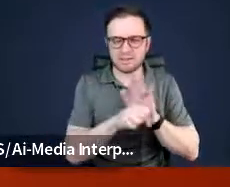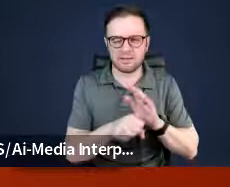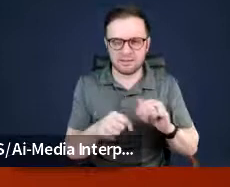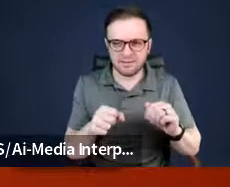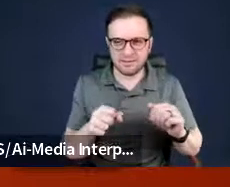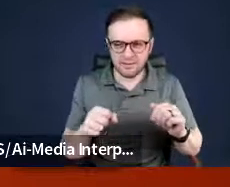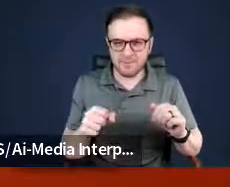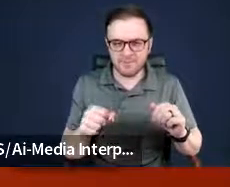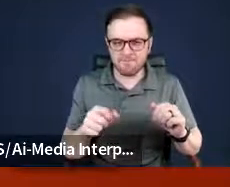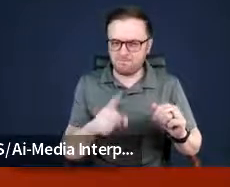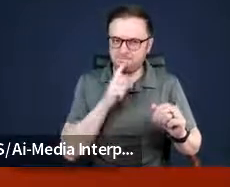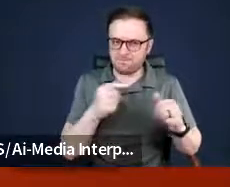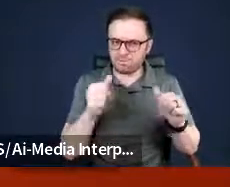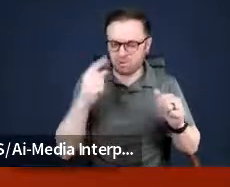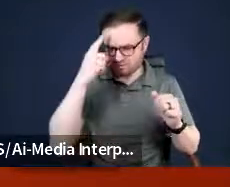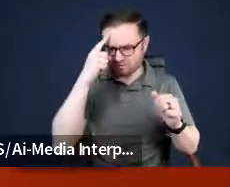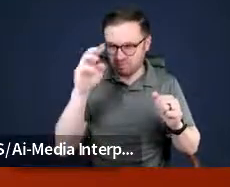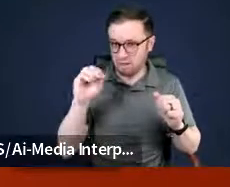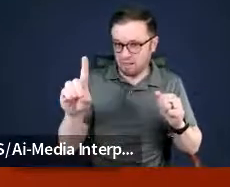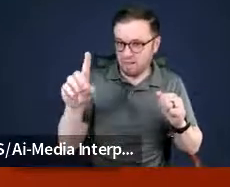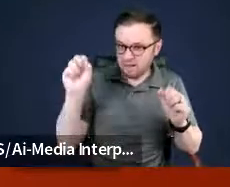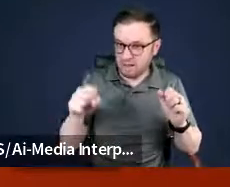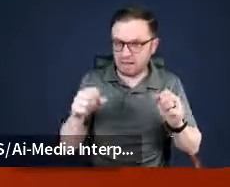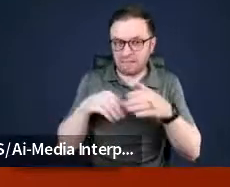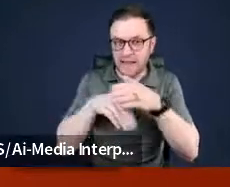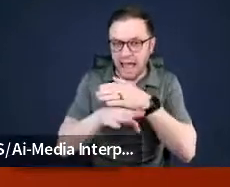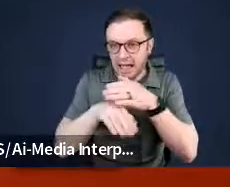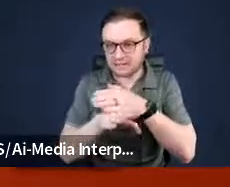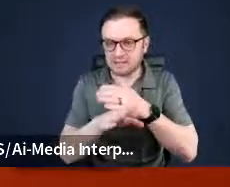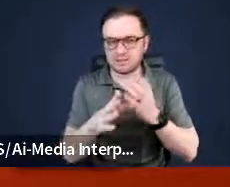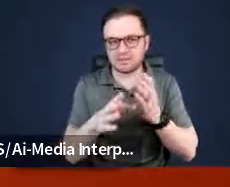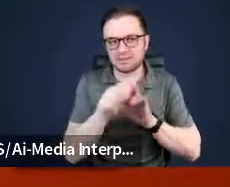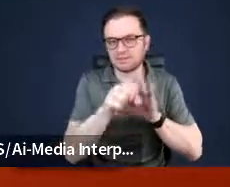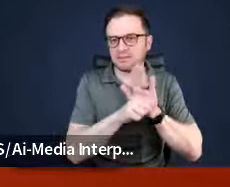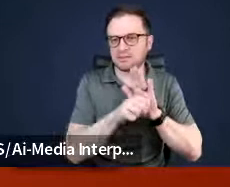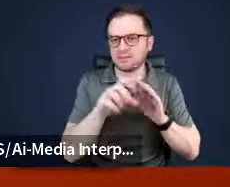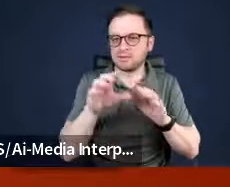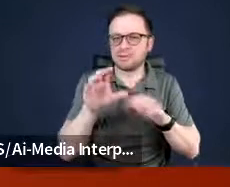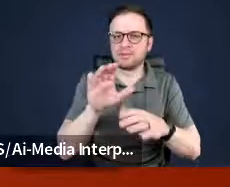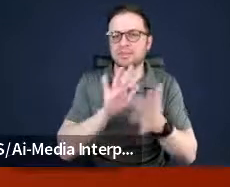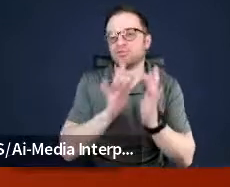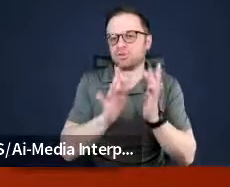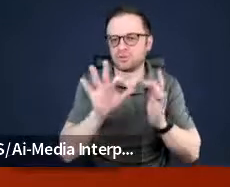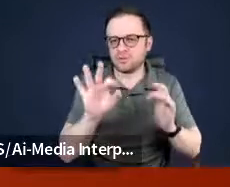to rest and that is a big focus for my team and for the state as well.